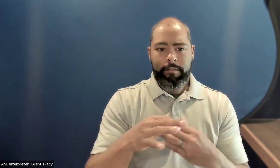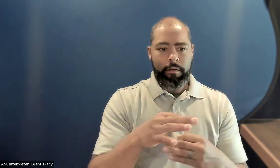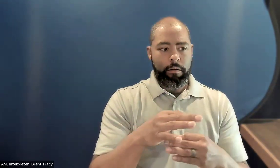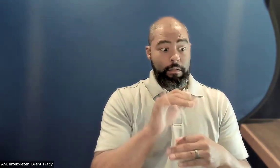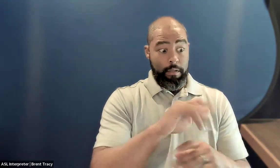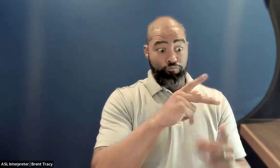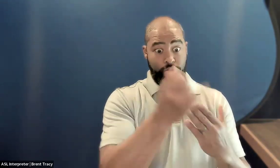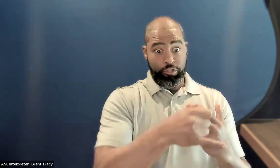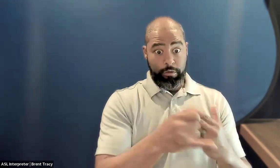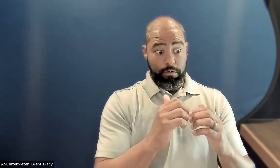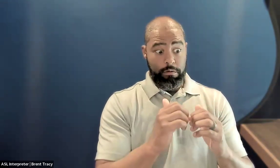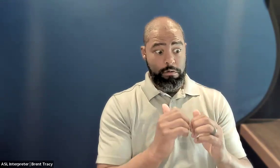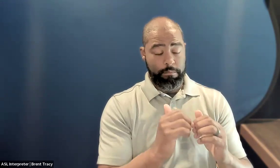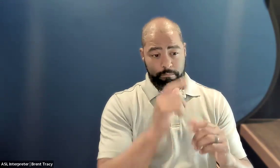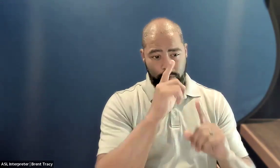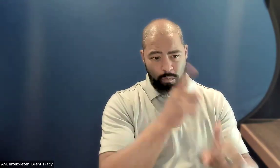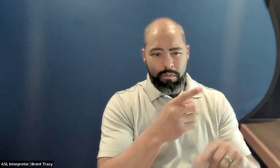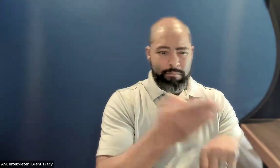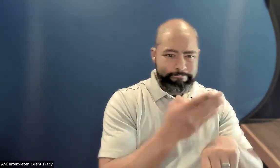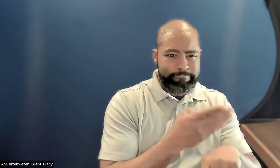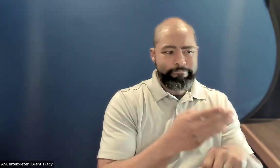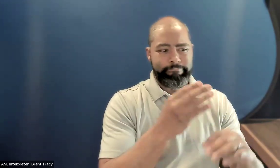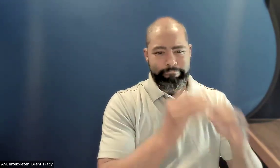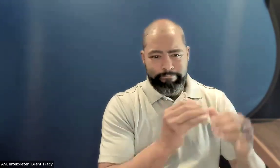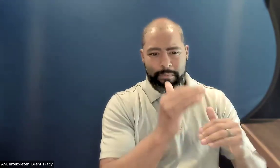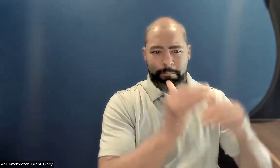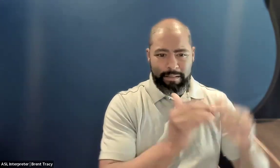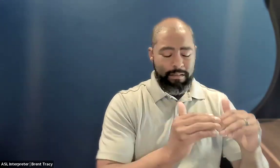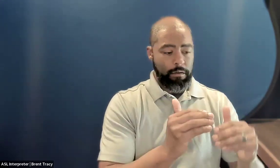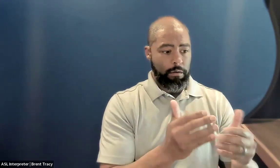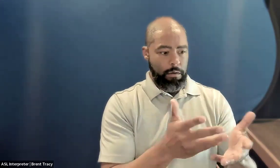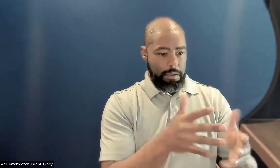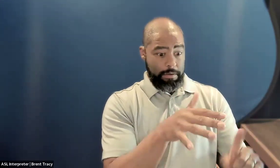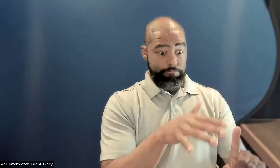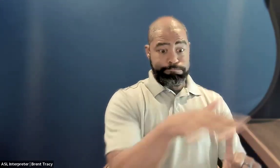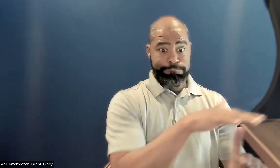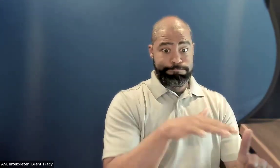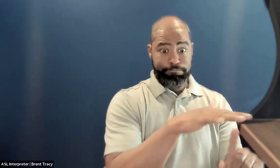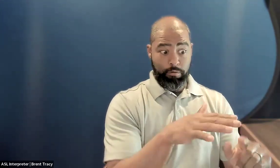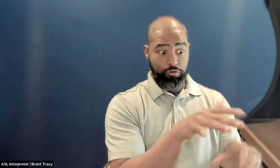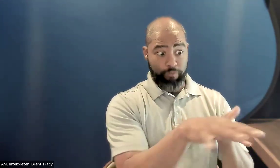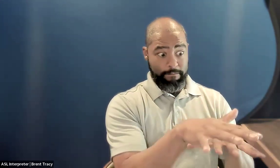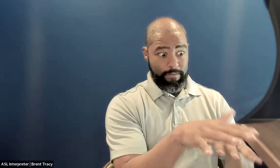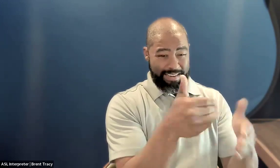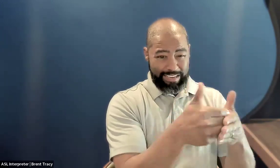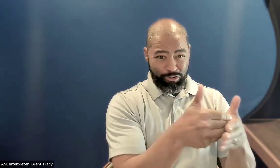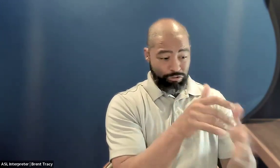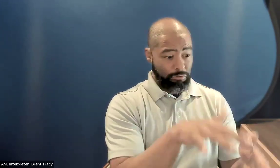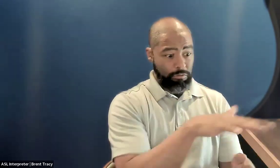And then based on county based household numbers, we should be able to calculate a per household metric for the